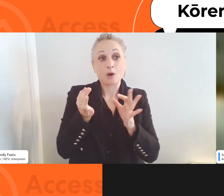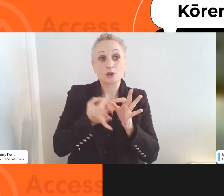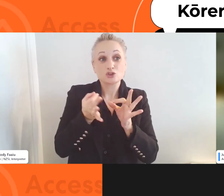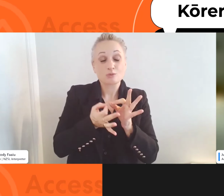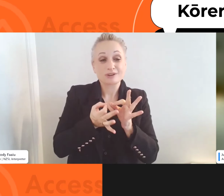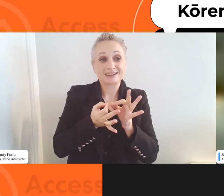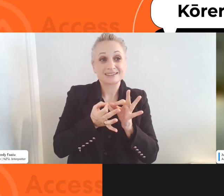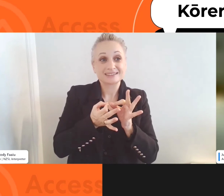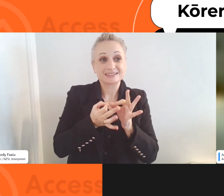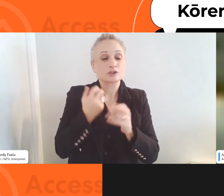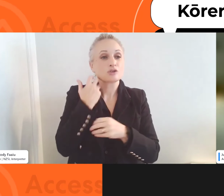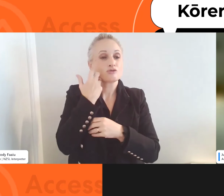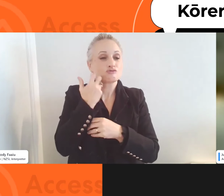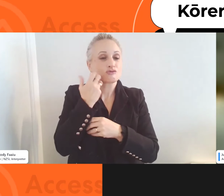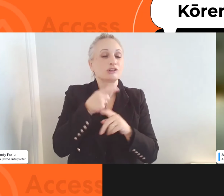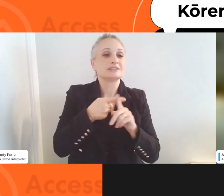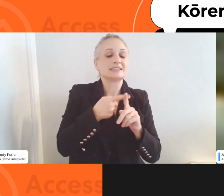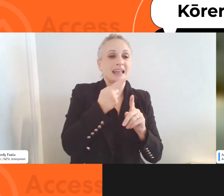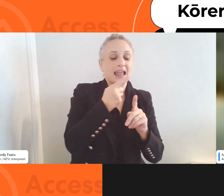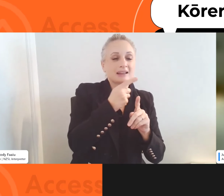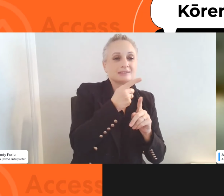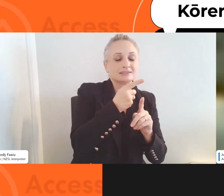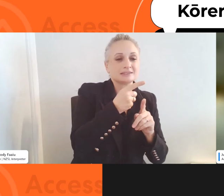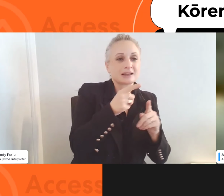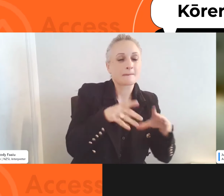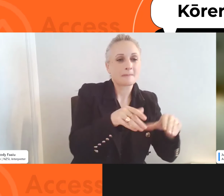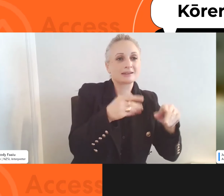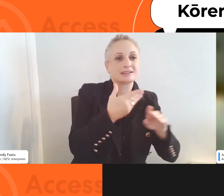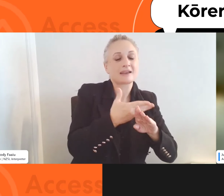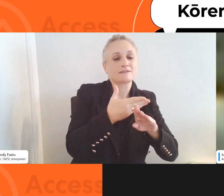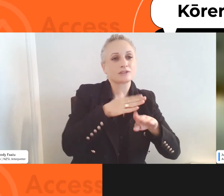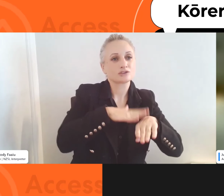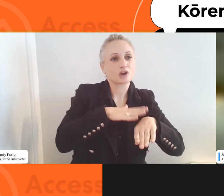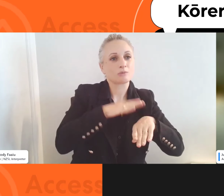We have two options for captioning. One is available on your webinar